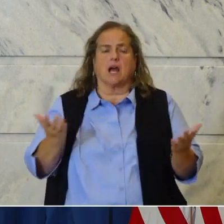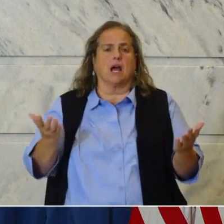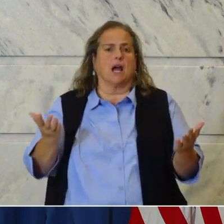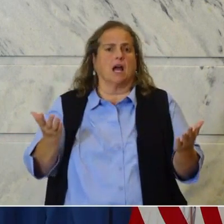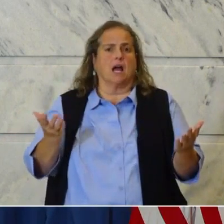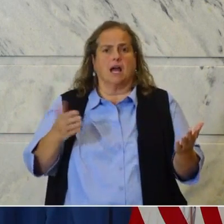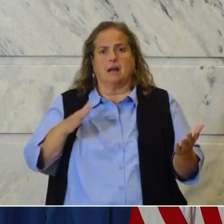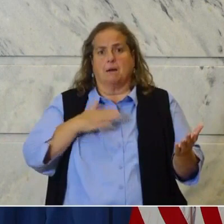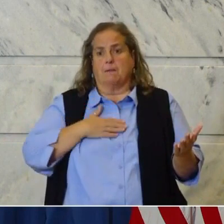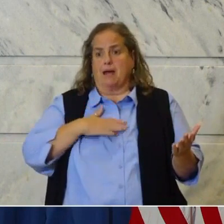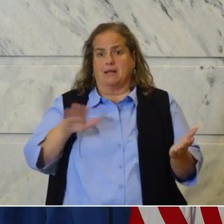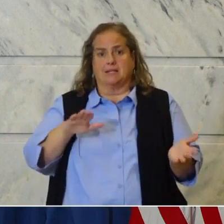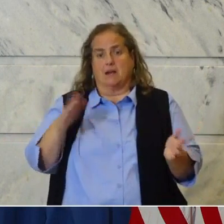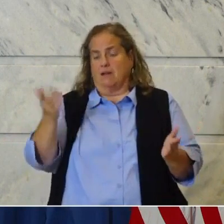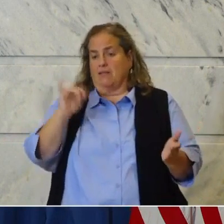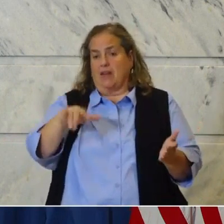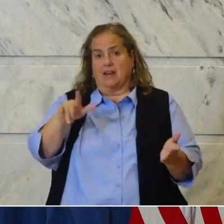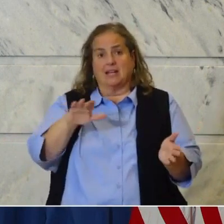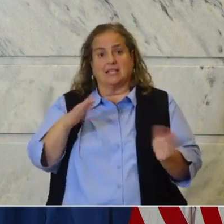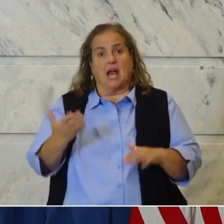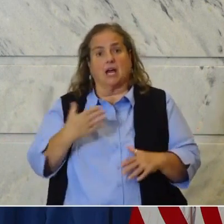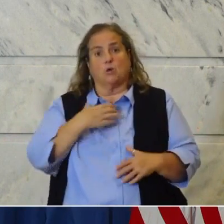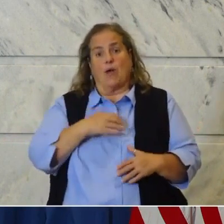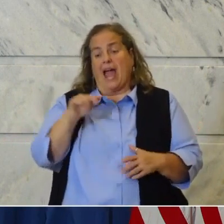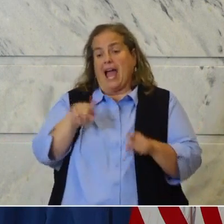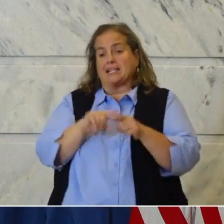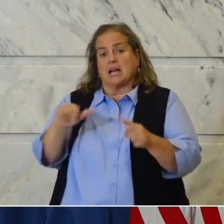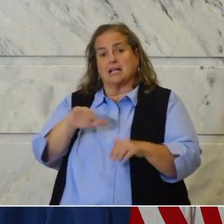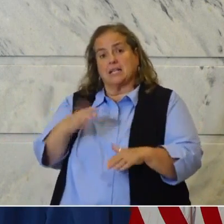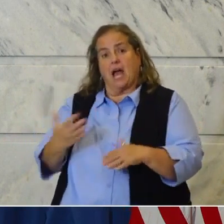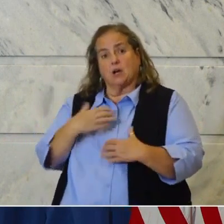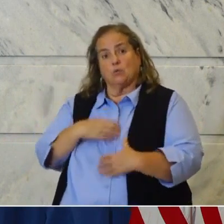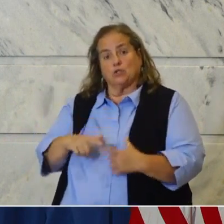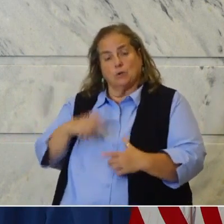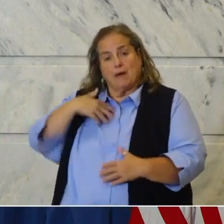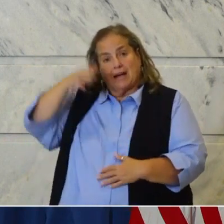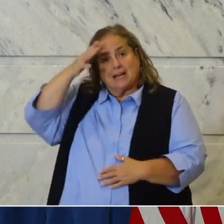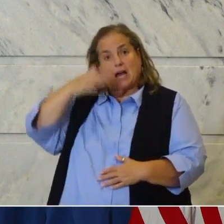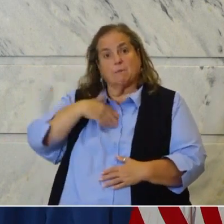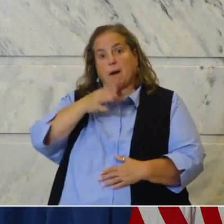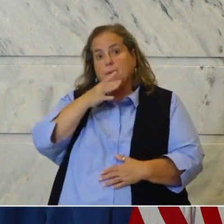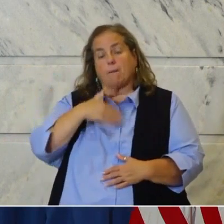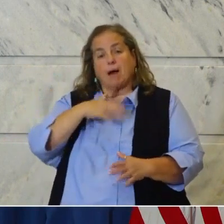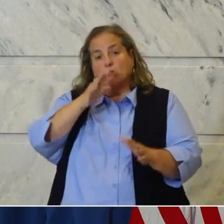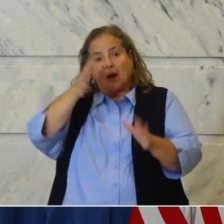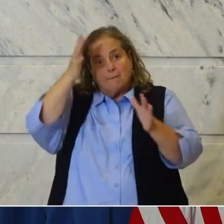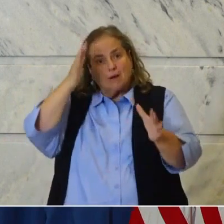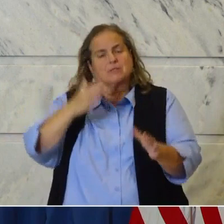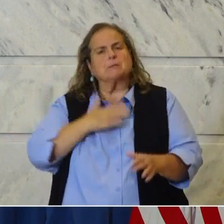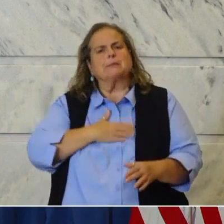wish to my dad. My mom, my grandparent's. Please take this seriously.